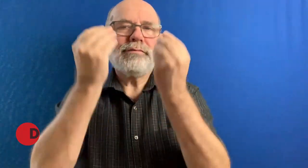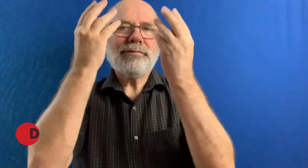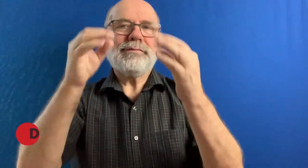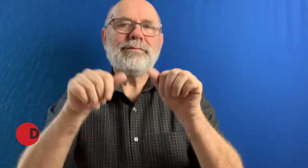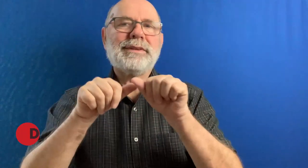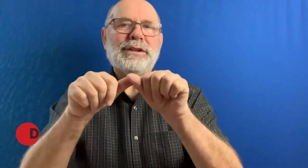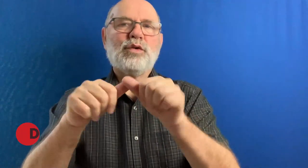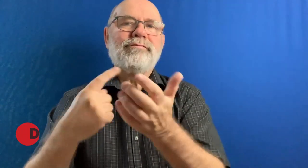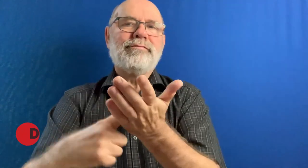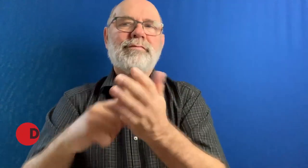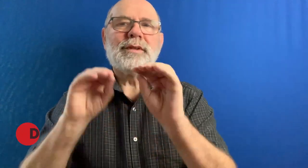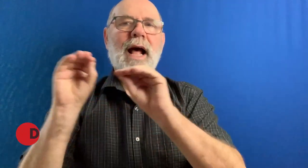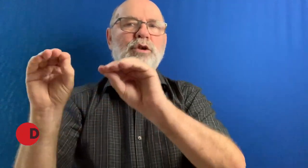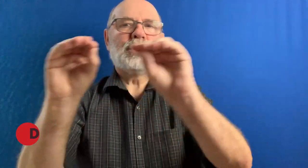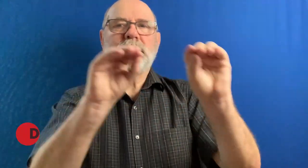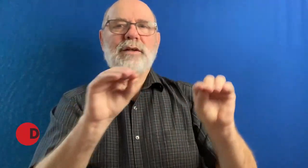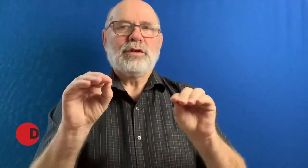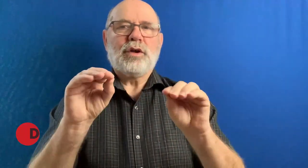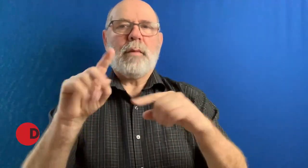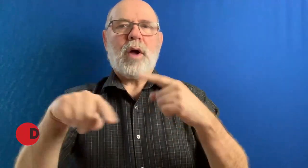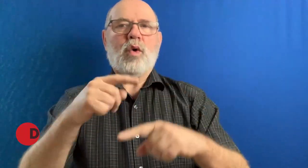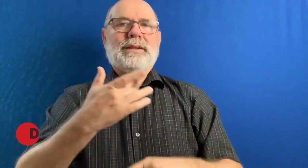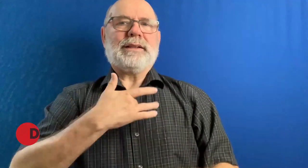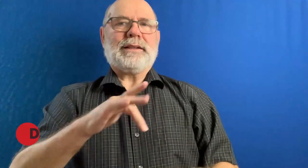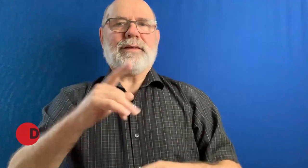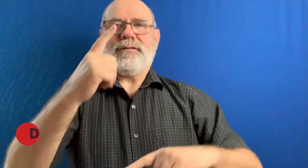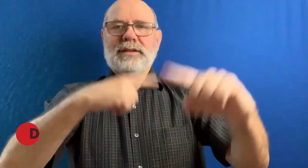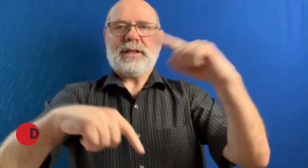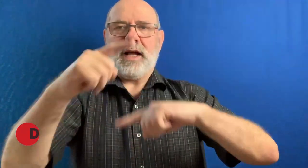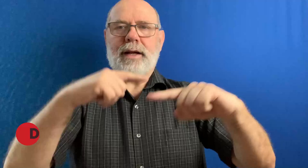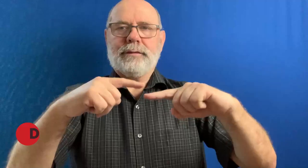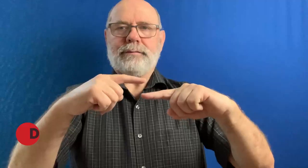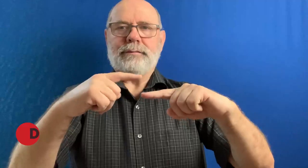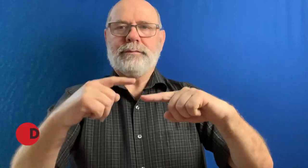More workshops and education on sensitive signs is needed.